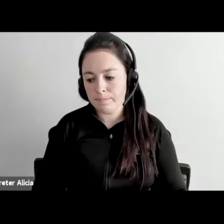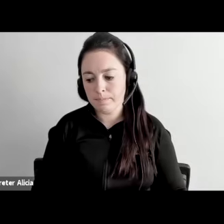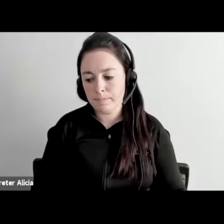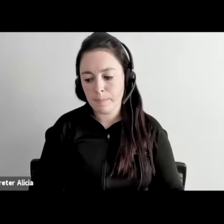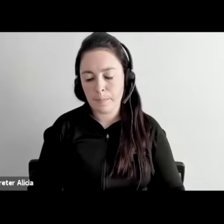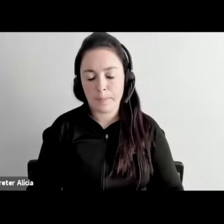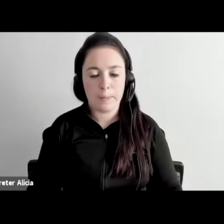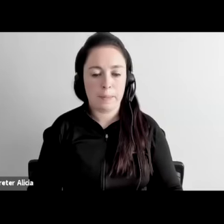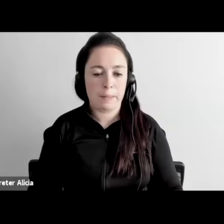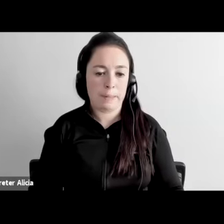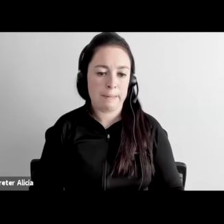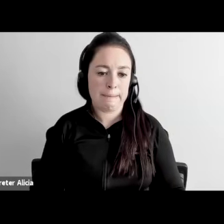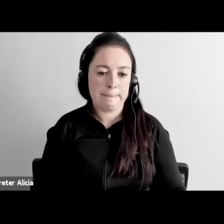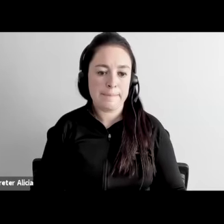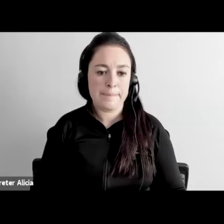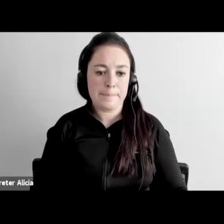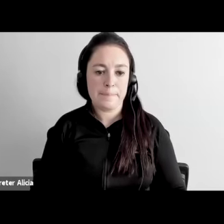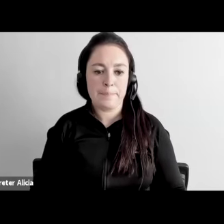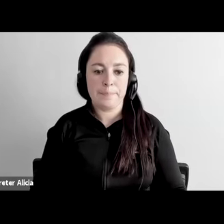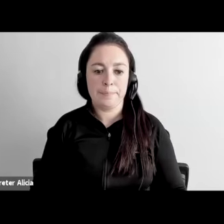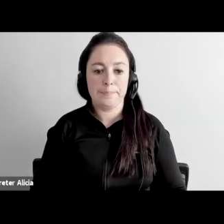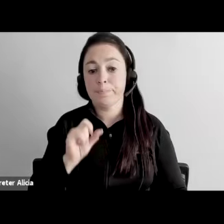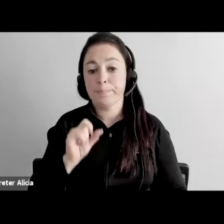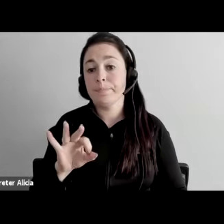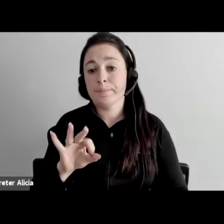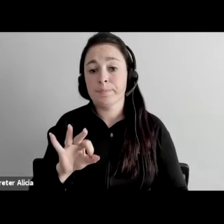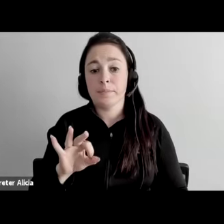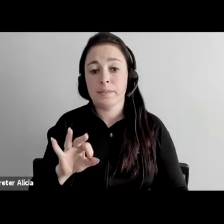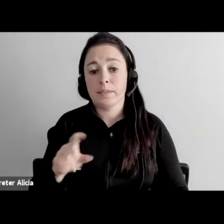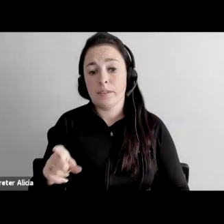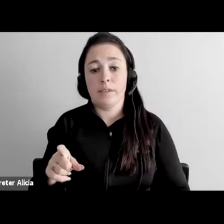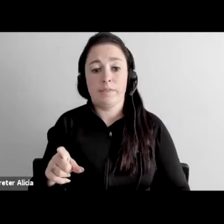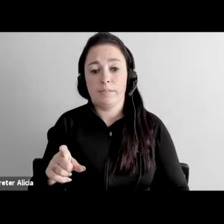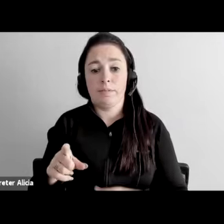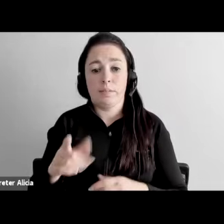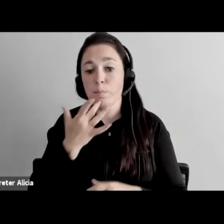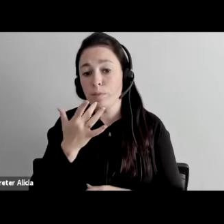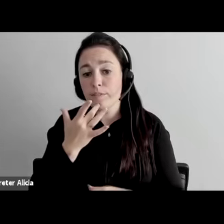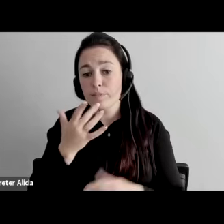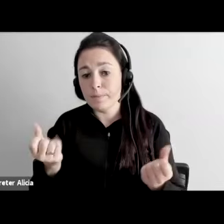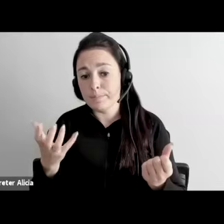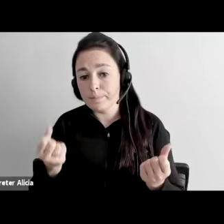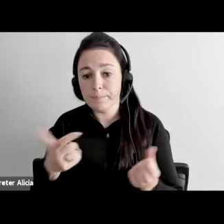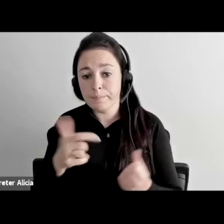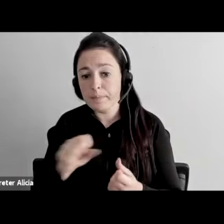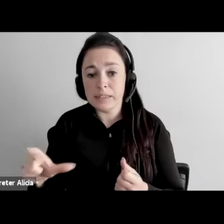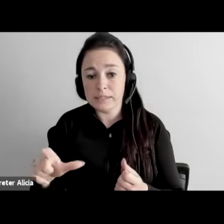And if you are using ASL, in order to see the interpreters properly,